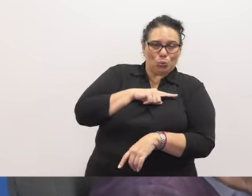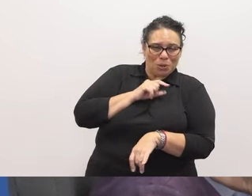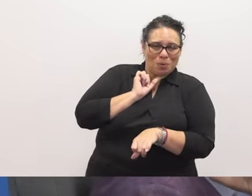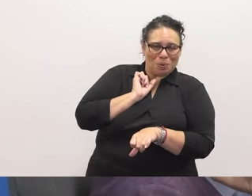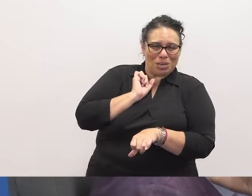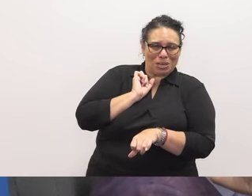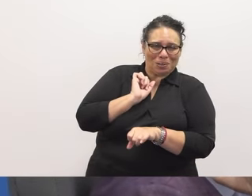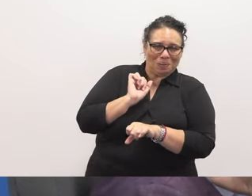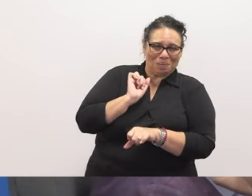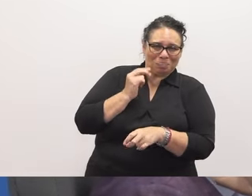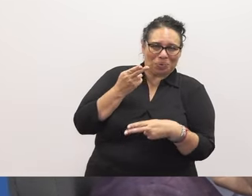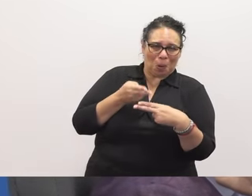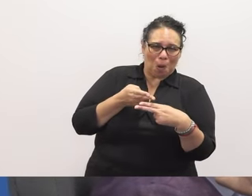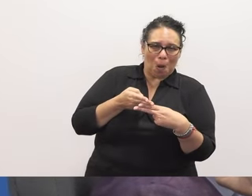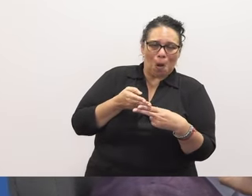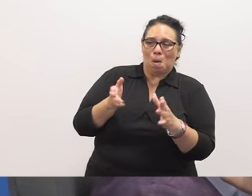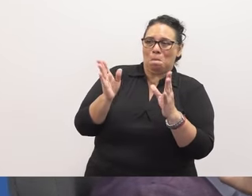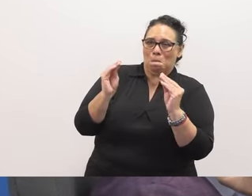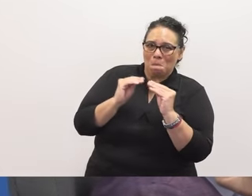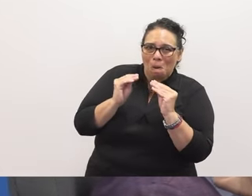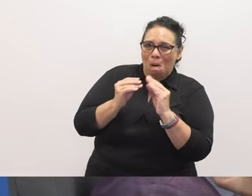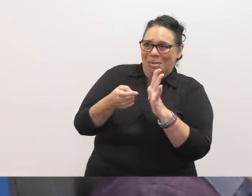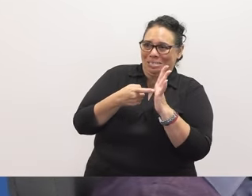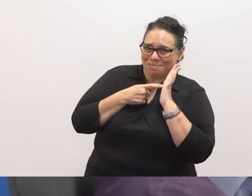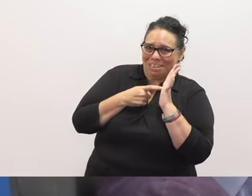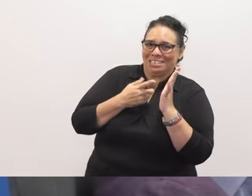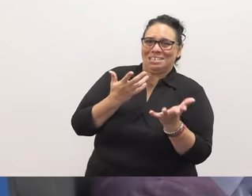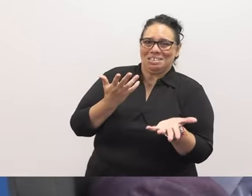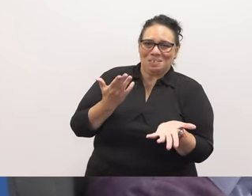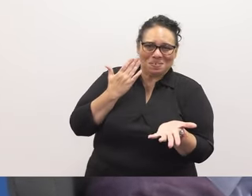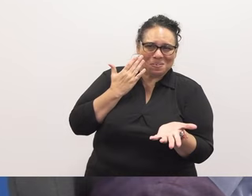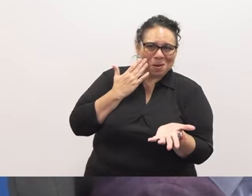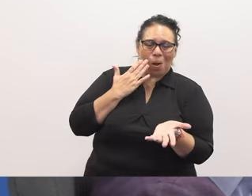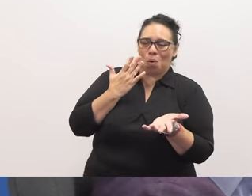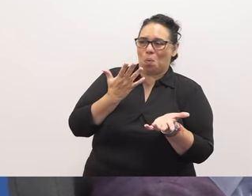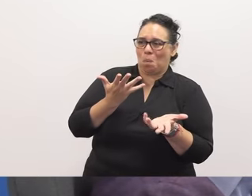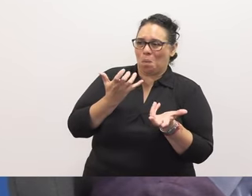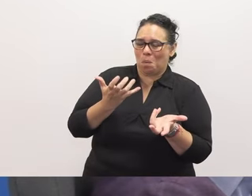That's what we like, we like warm and demanding because we wanna feel that caring,